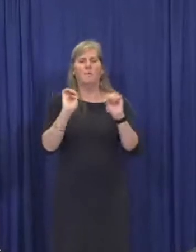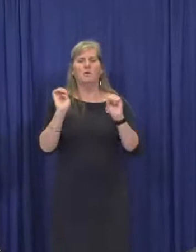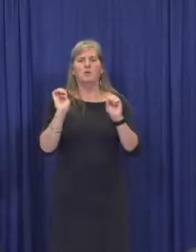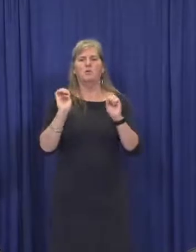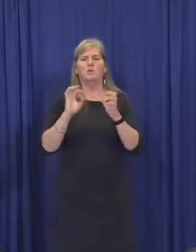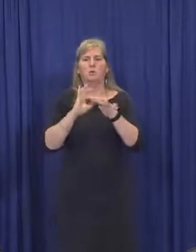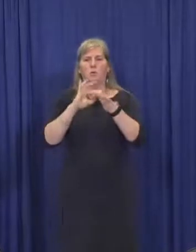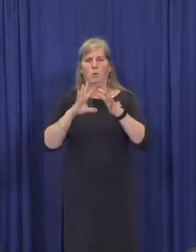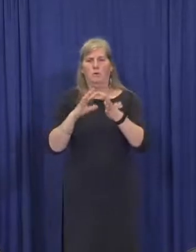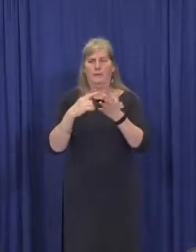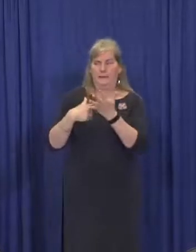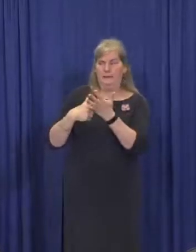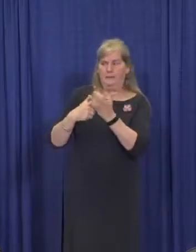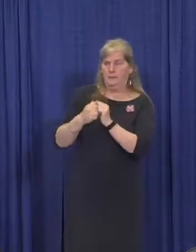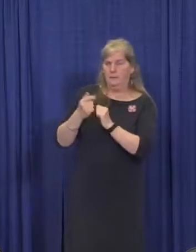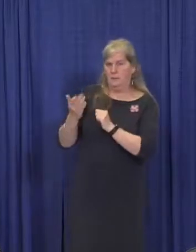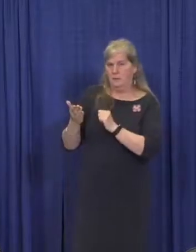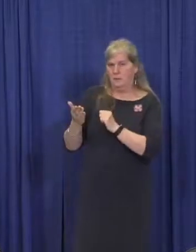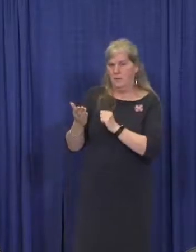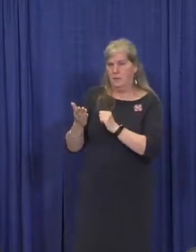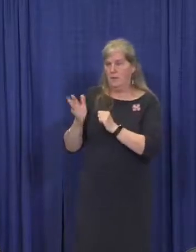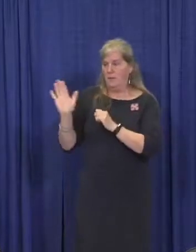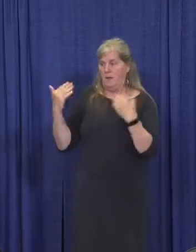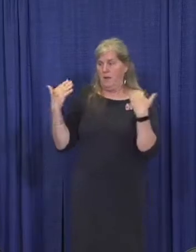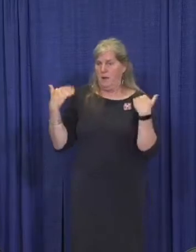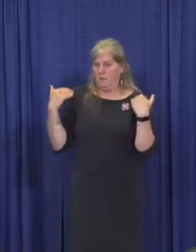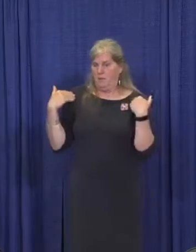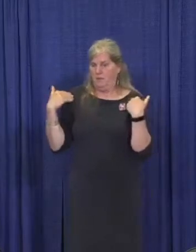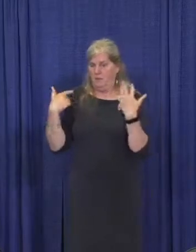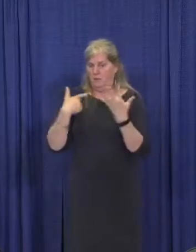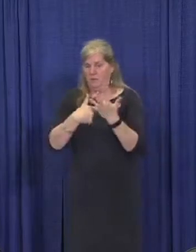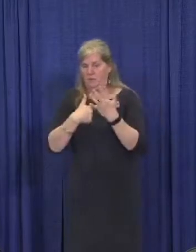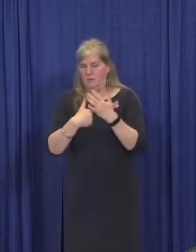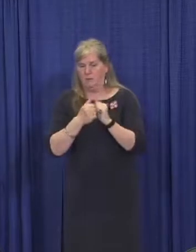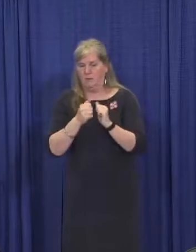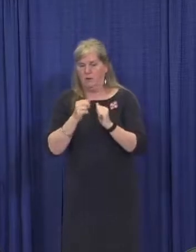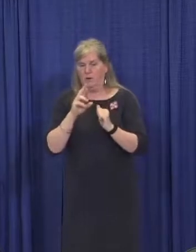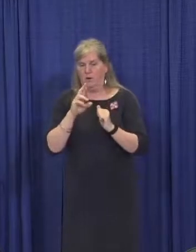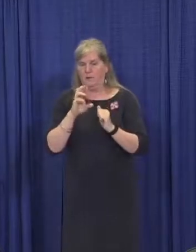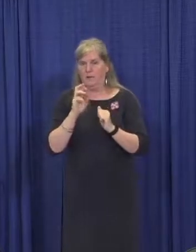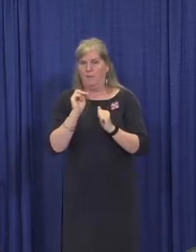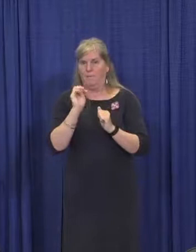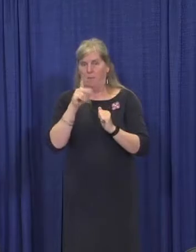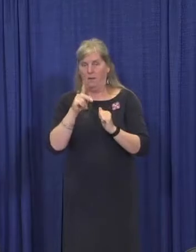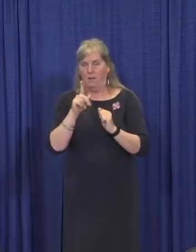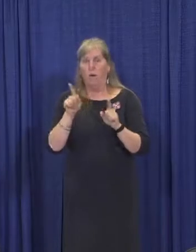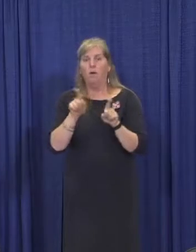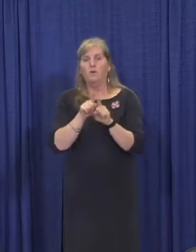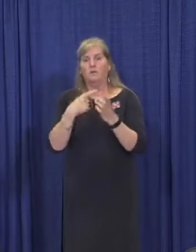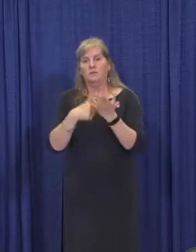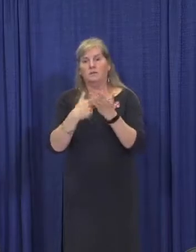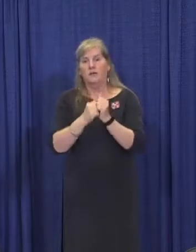emergency coordinators and I know the minister has been talking with the RCMP.